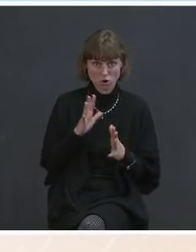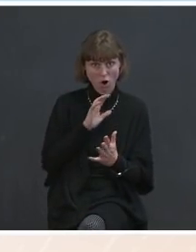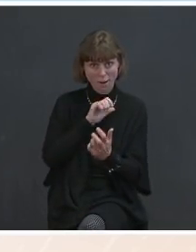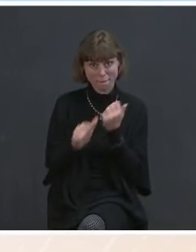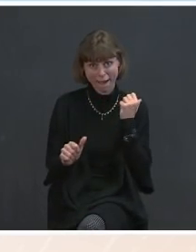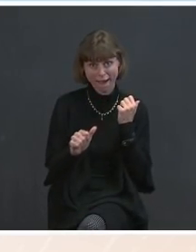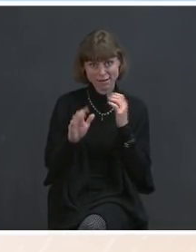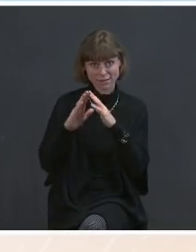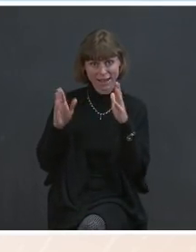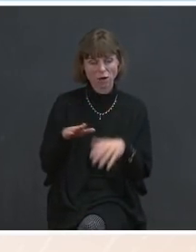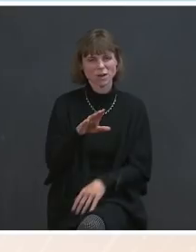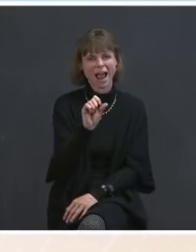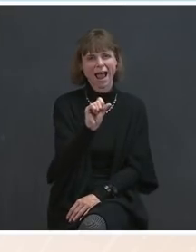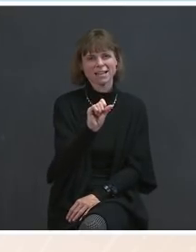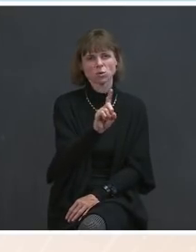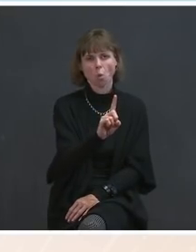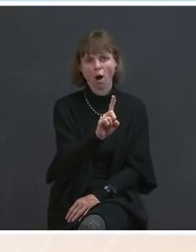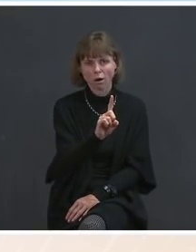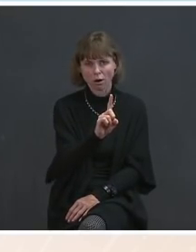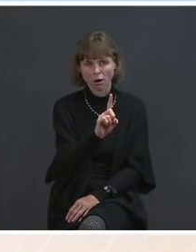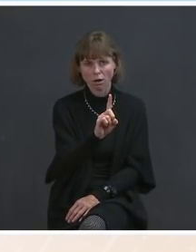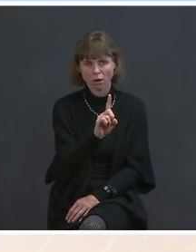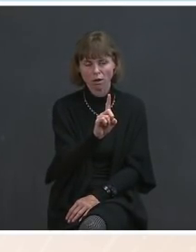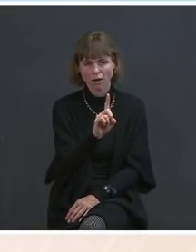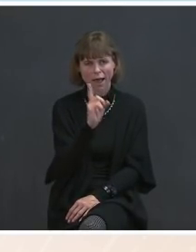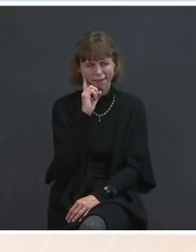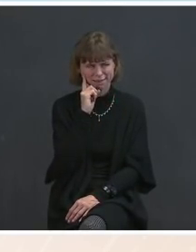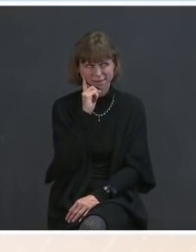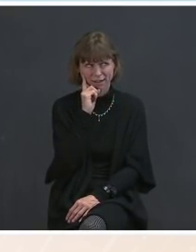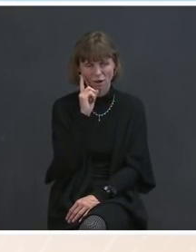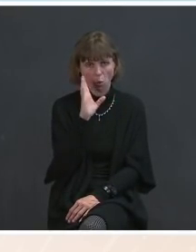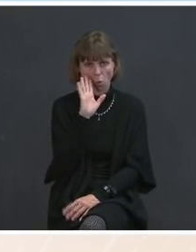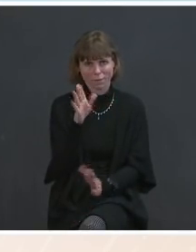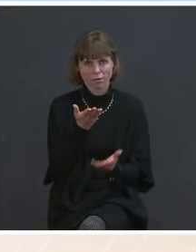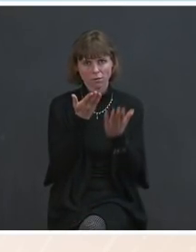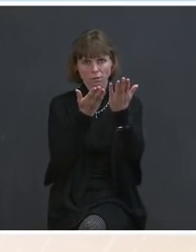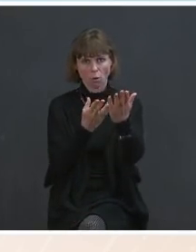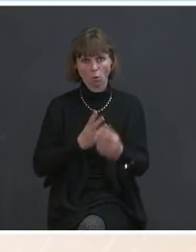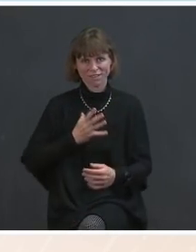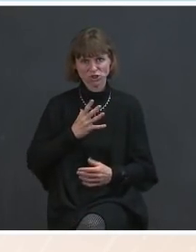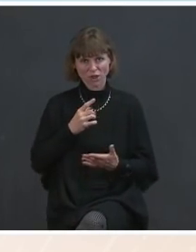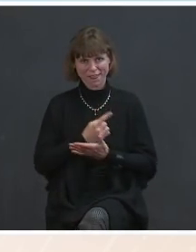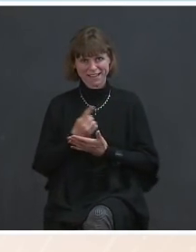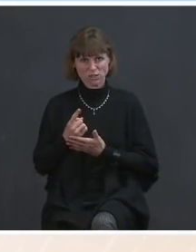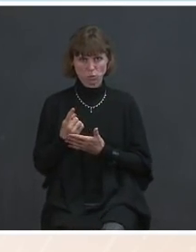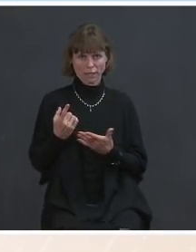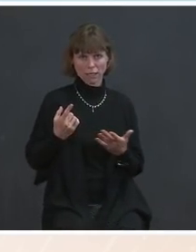S. 1, I believe, will be, I think, put forward officially later this week -- or that's what reports suggest.